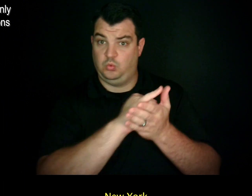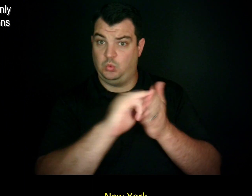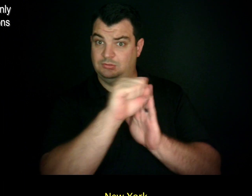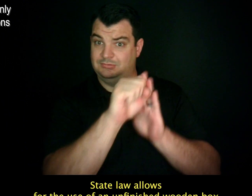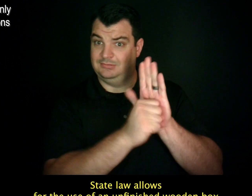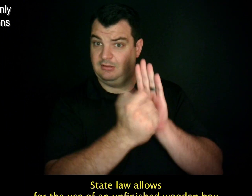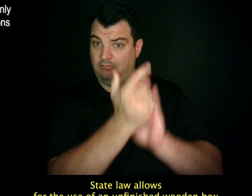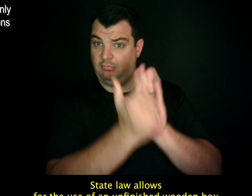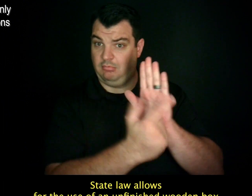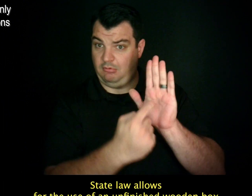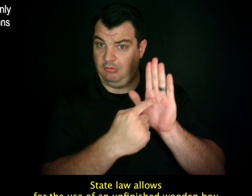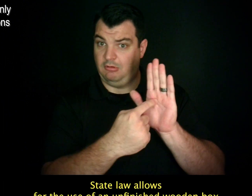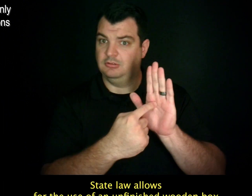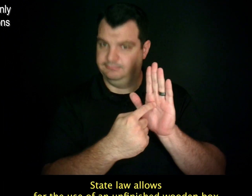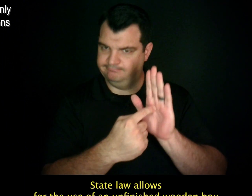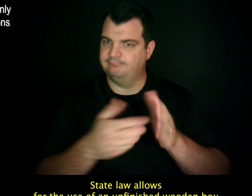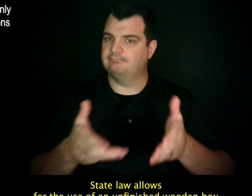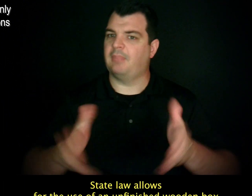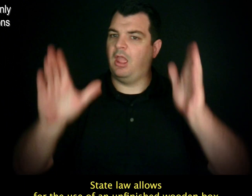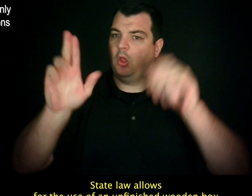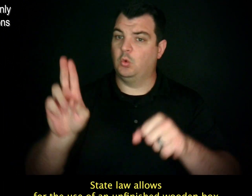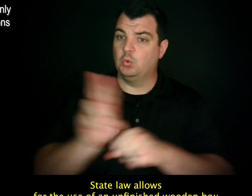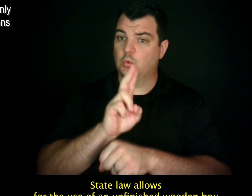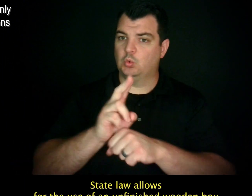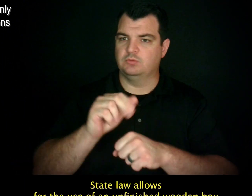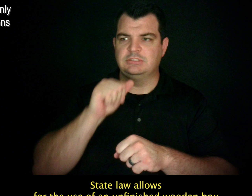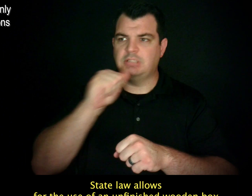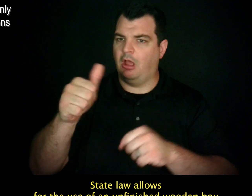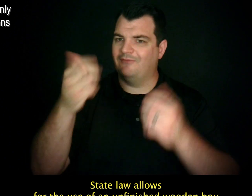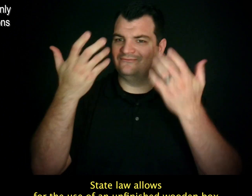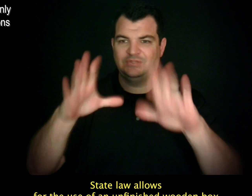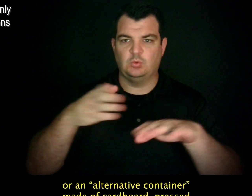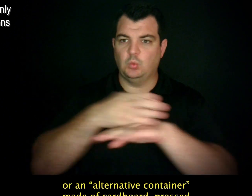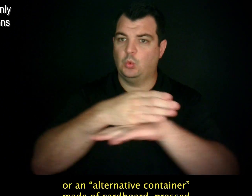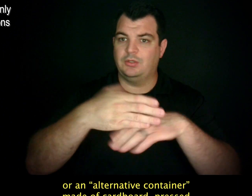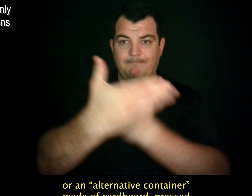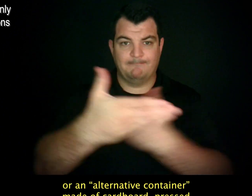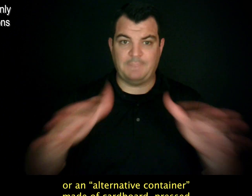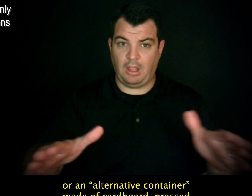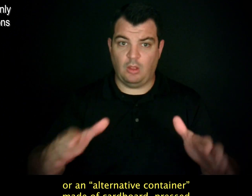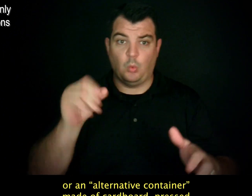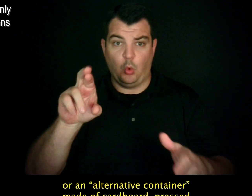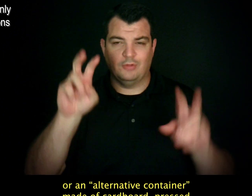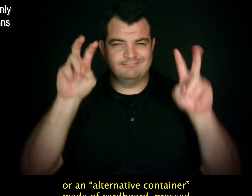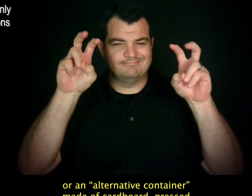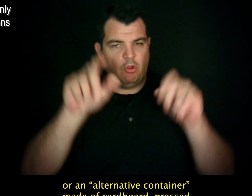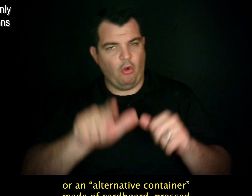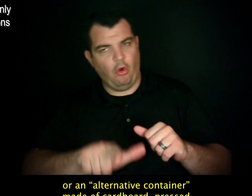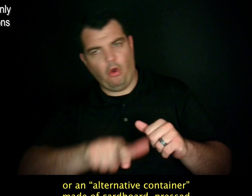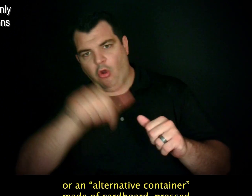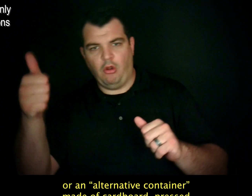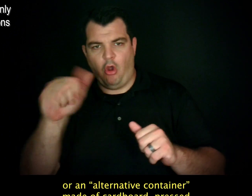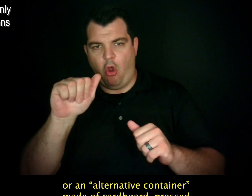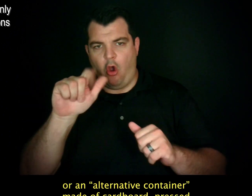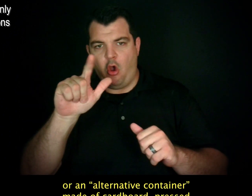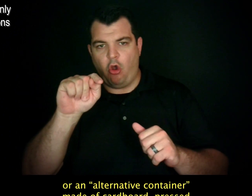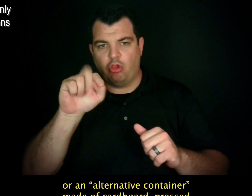New York State law allows for the use of an unfinished wooden box or an “alternative container” made of cardboard, pressed